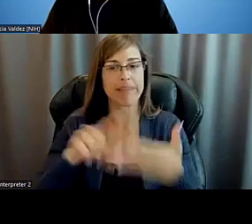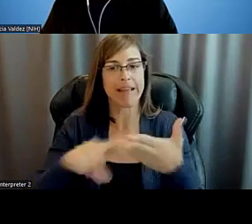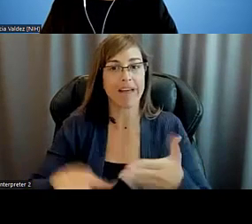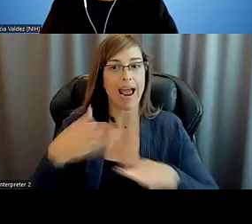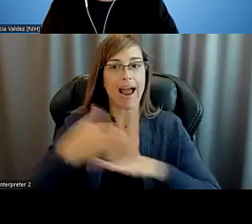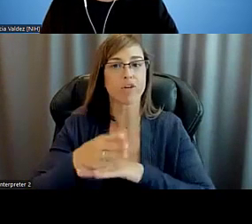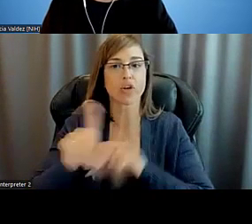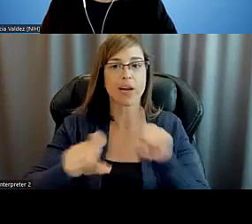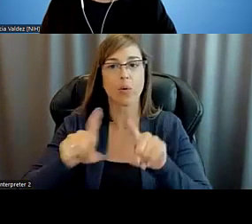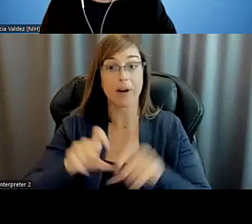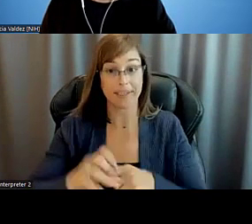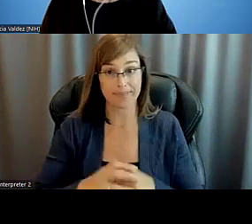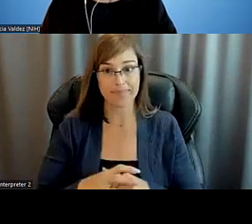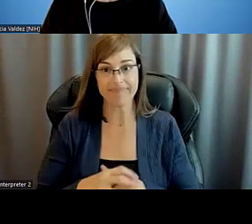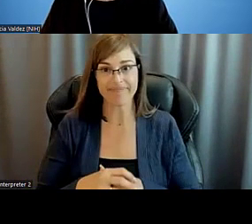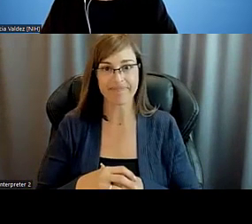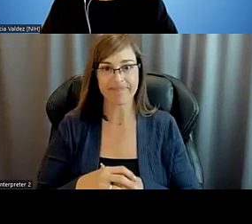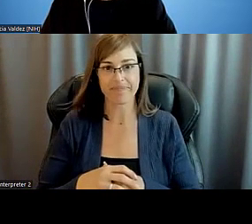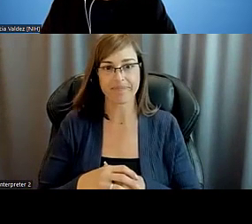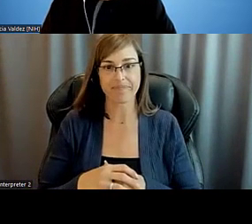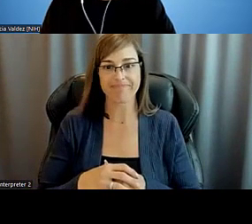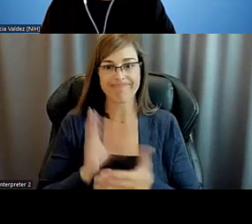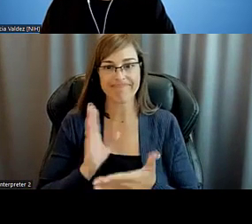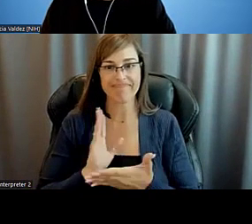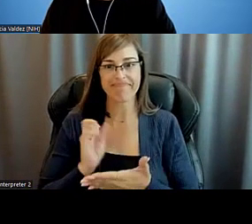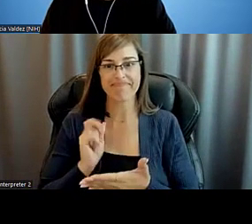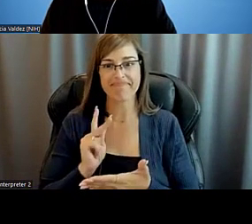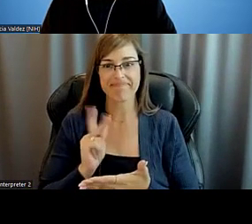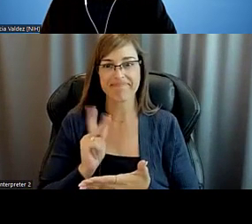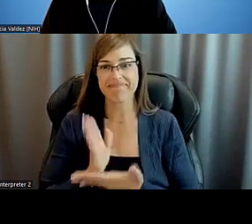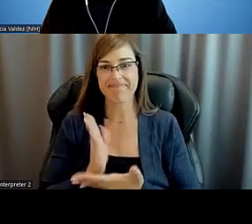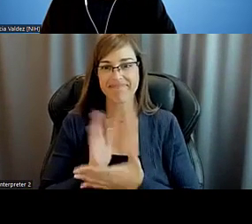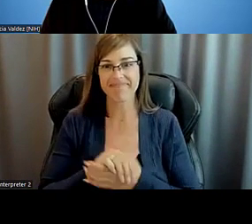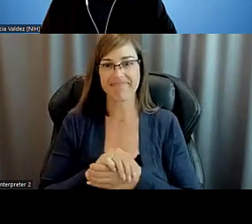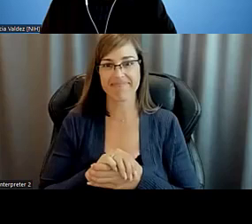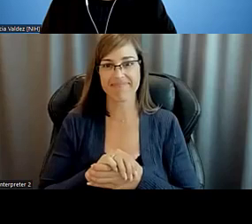Okay. All right. Part two.